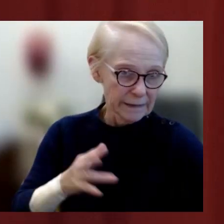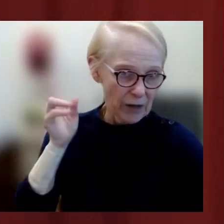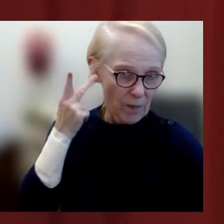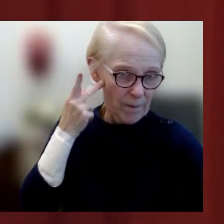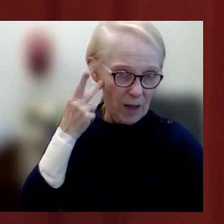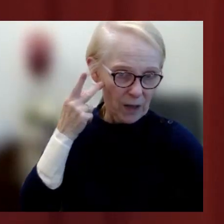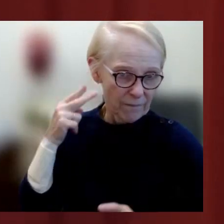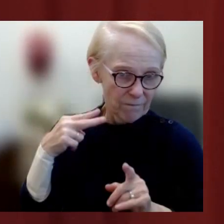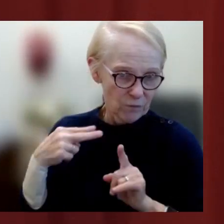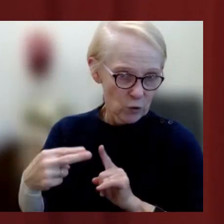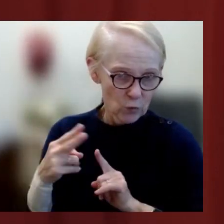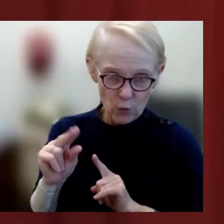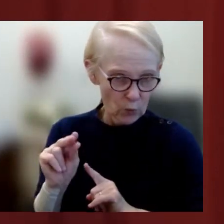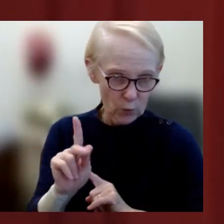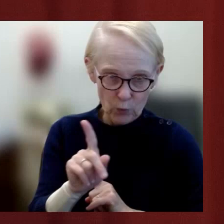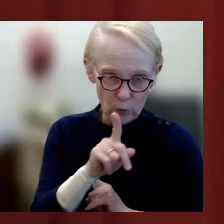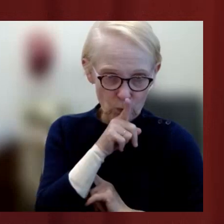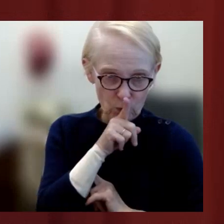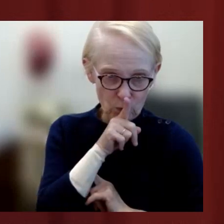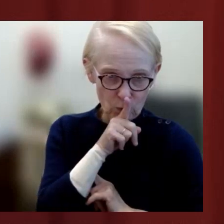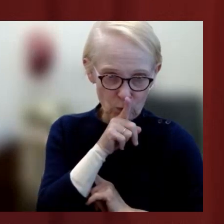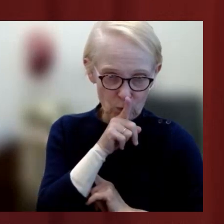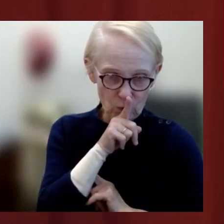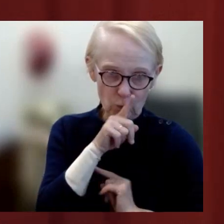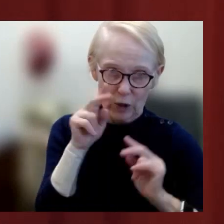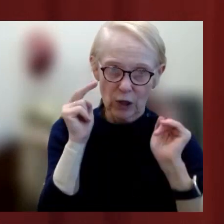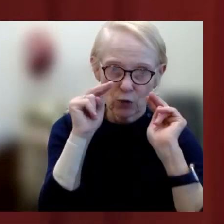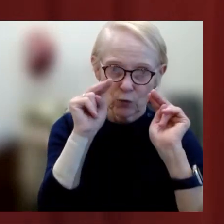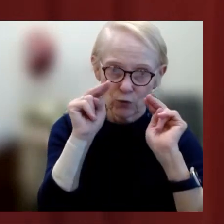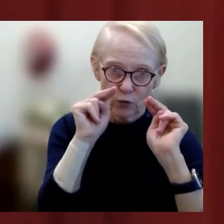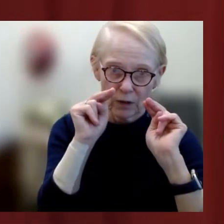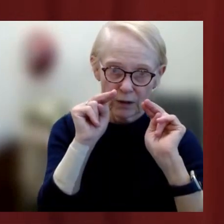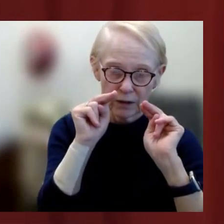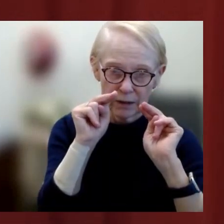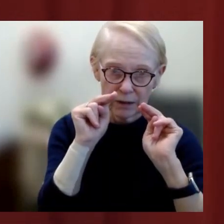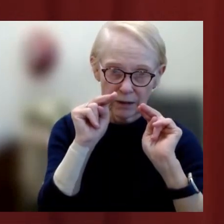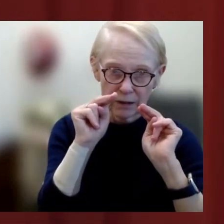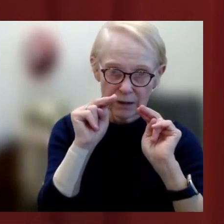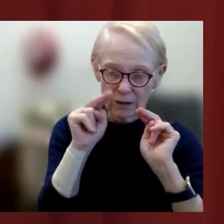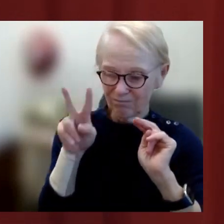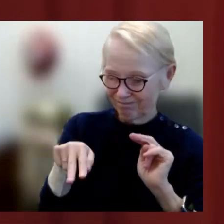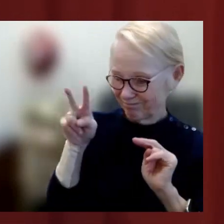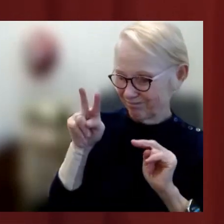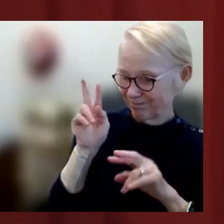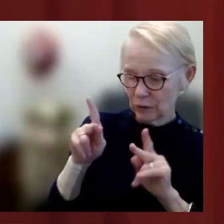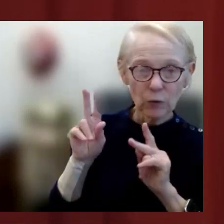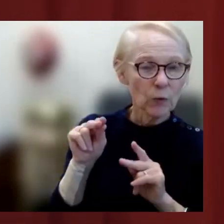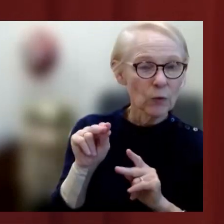one side will stay very neutral we will not judge what we ask well nor will we ask exactly we will